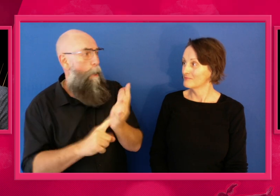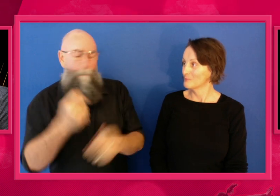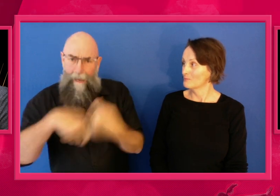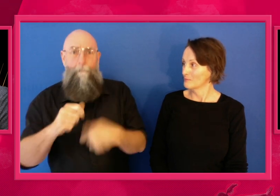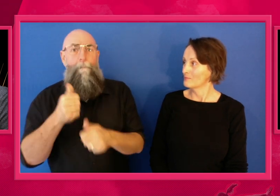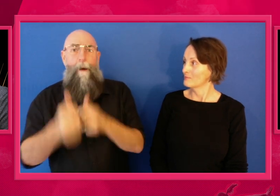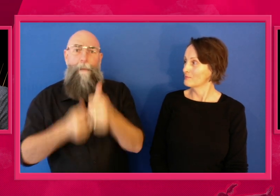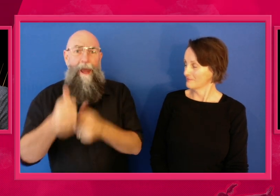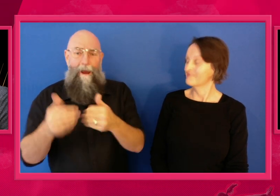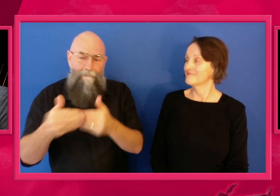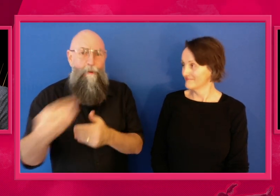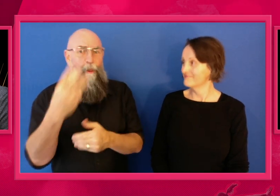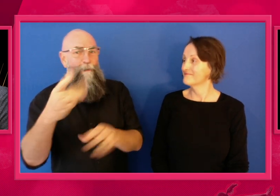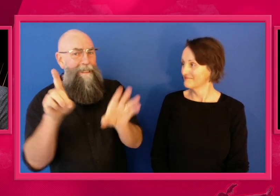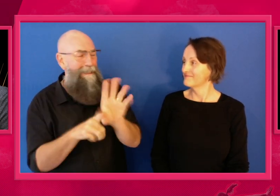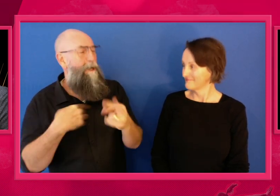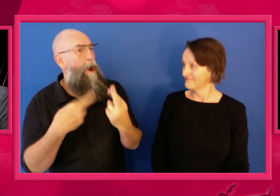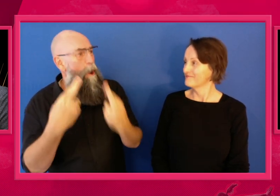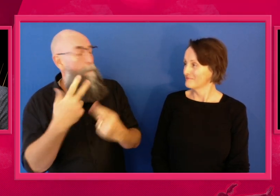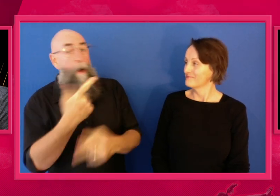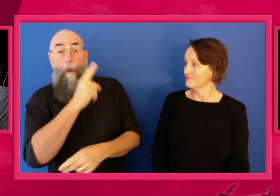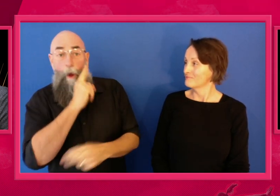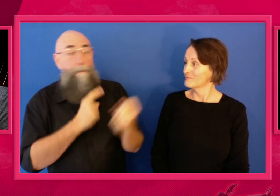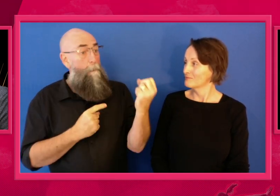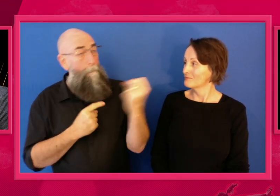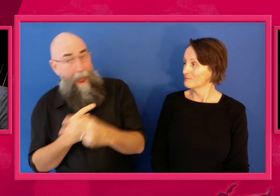come back home, it's able to be developed a bit more, we're about to get more guys who